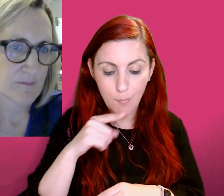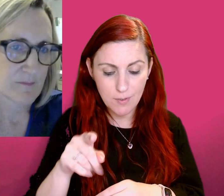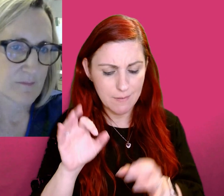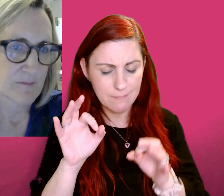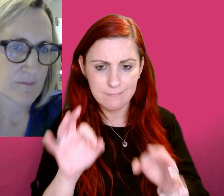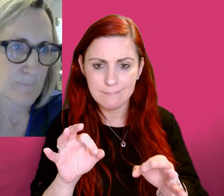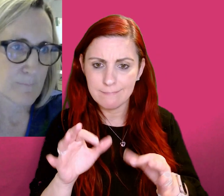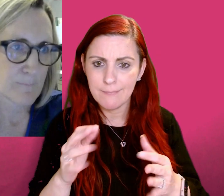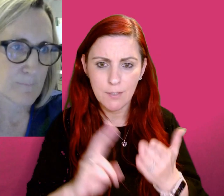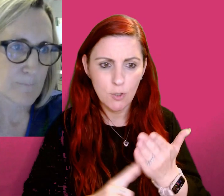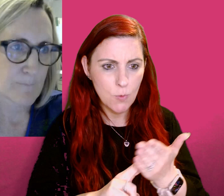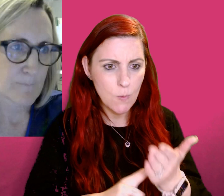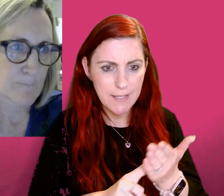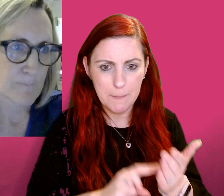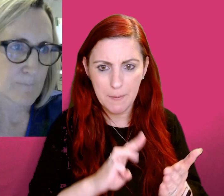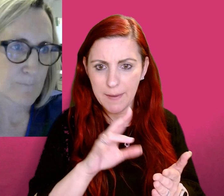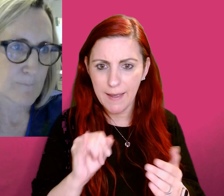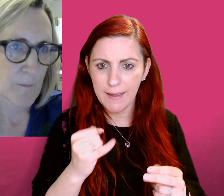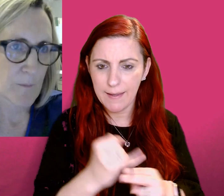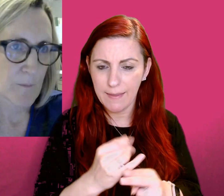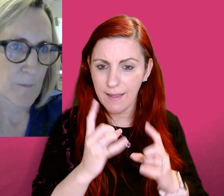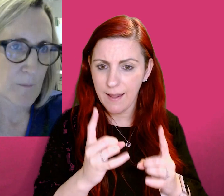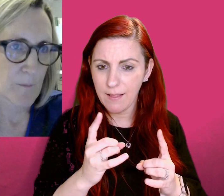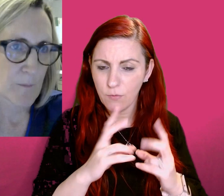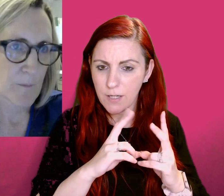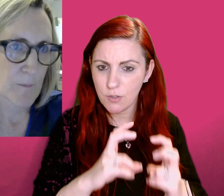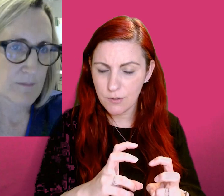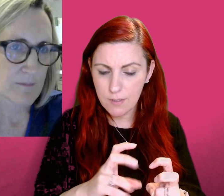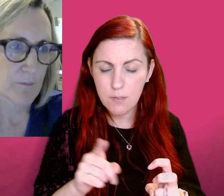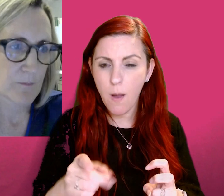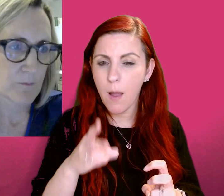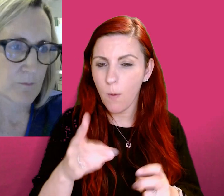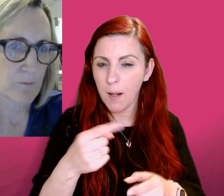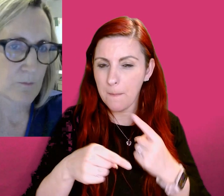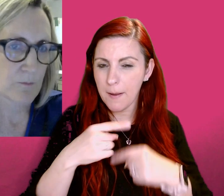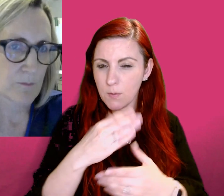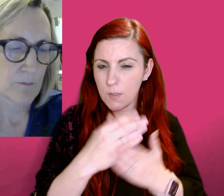health research um I will come back to a couple of points you made there I think in the discussions